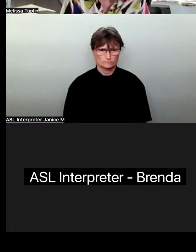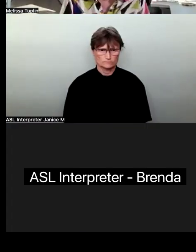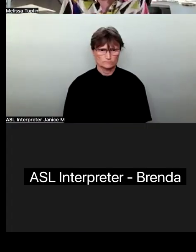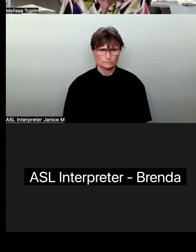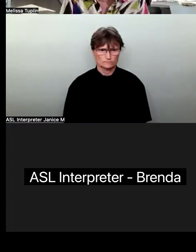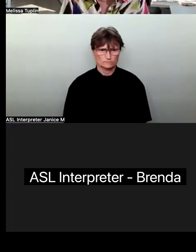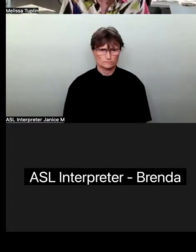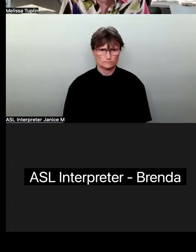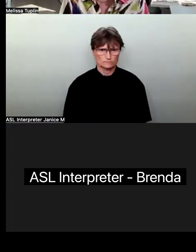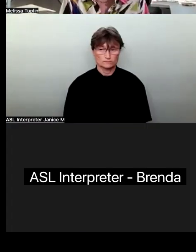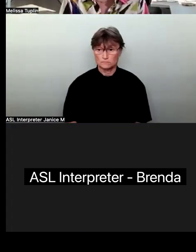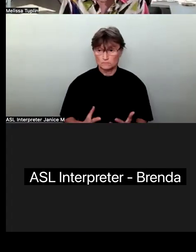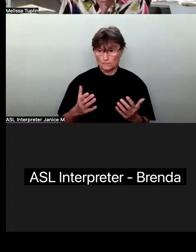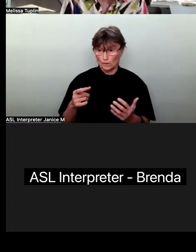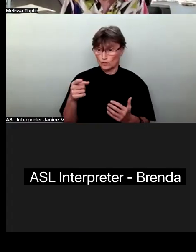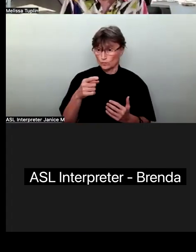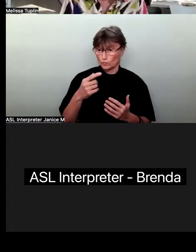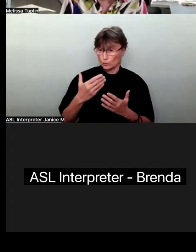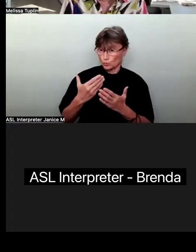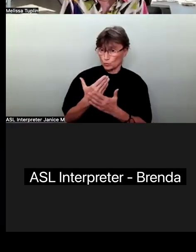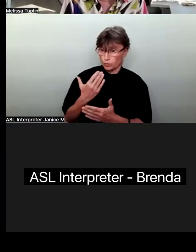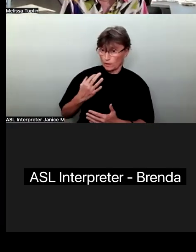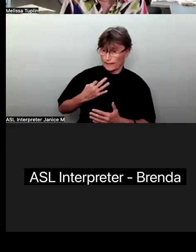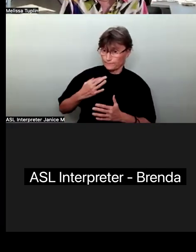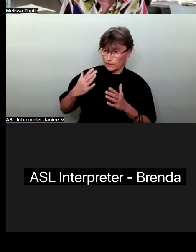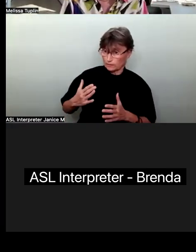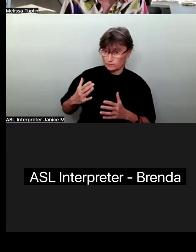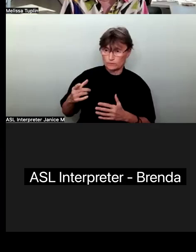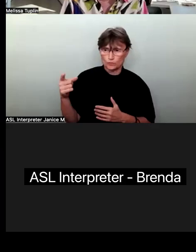So again, if you are a new applicant, you will find the Letter of Intent in the Open